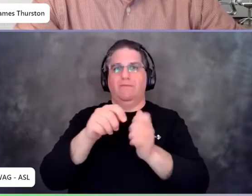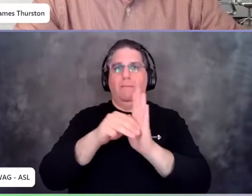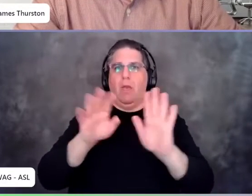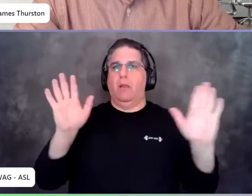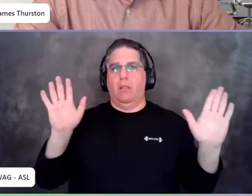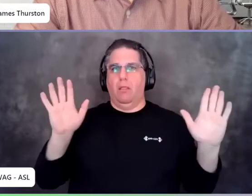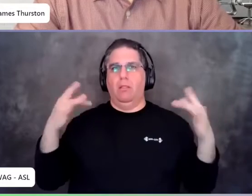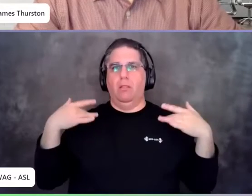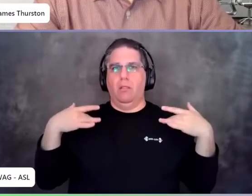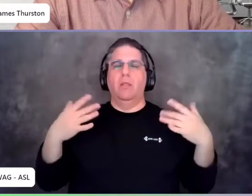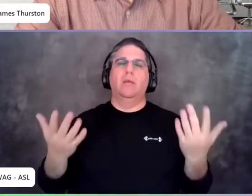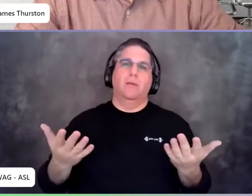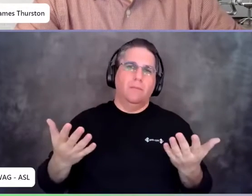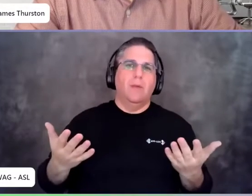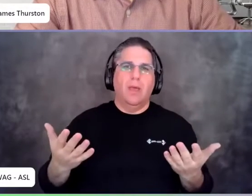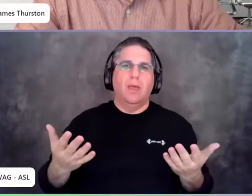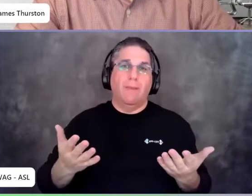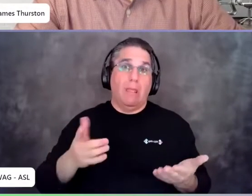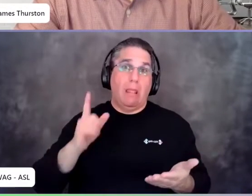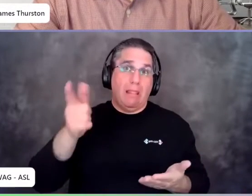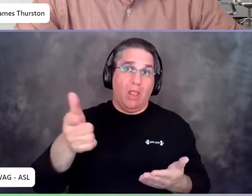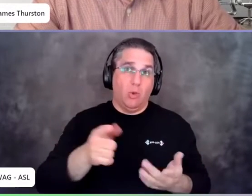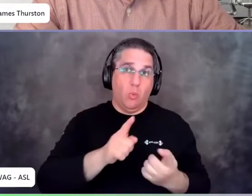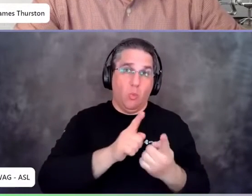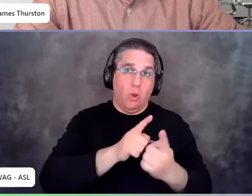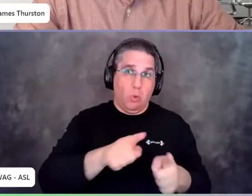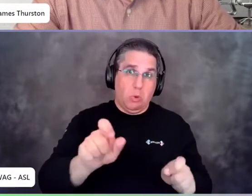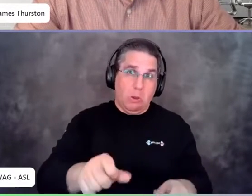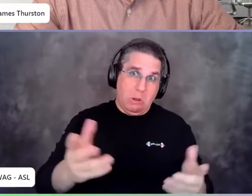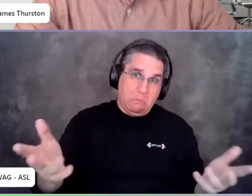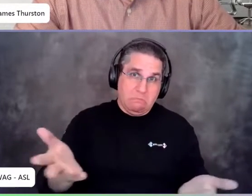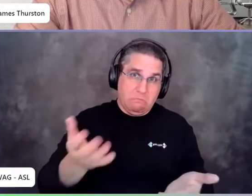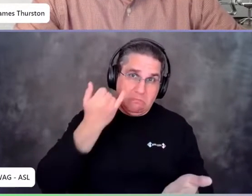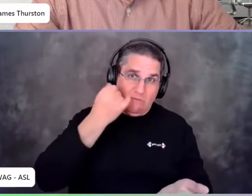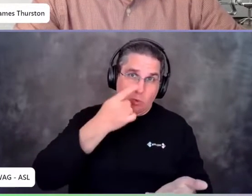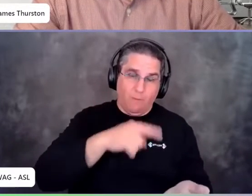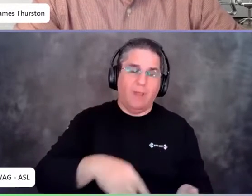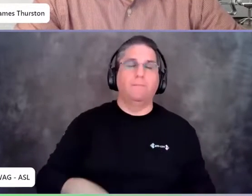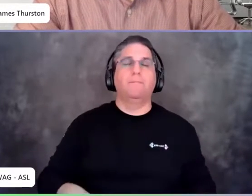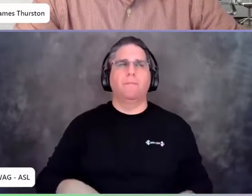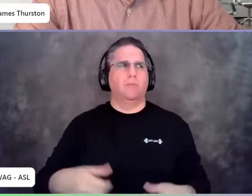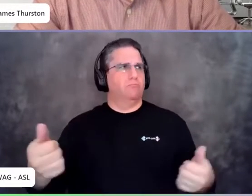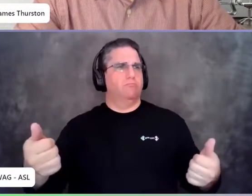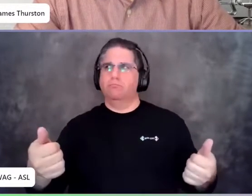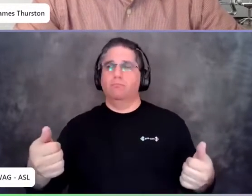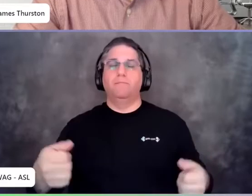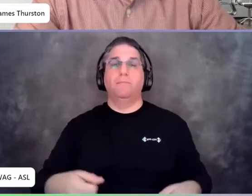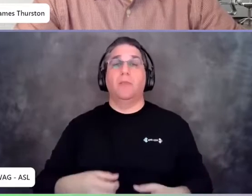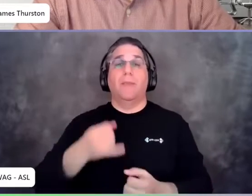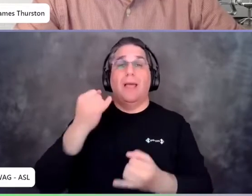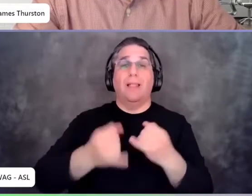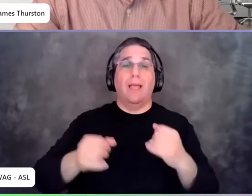questions that. There were several questions specifically about that, if that's OK. I know that you wanted to have agnostic models, not advocate one or the other, so I think